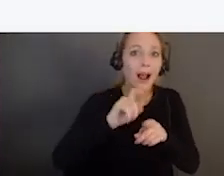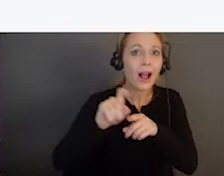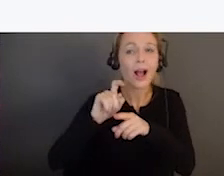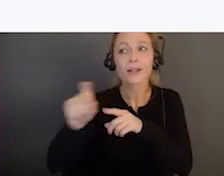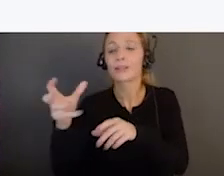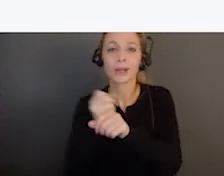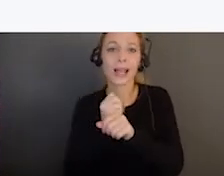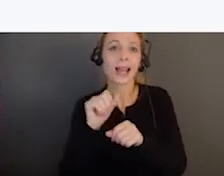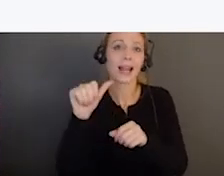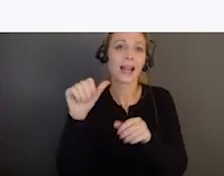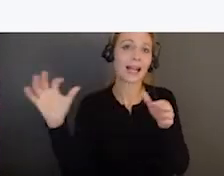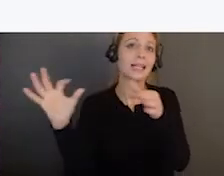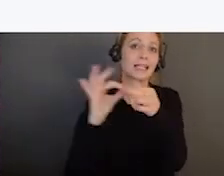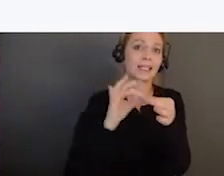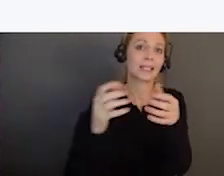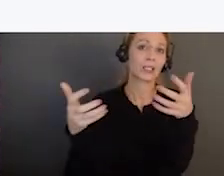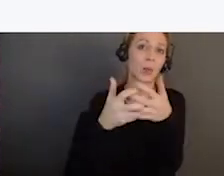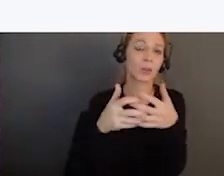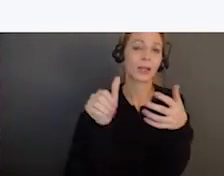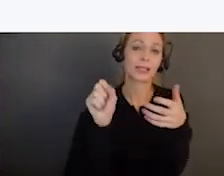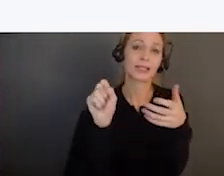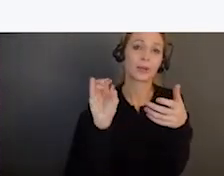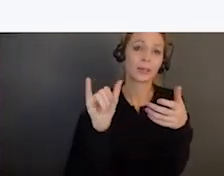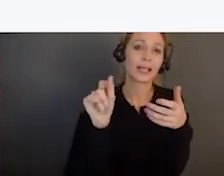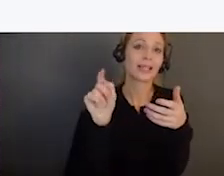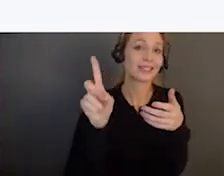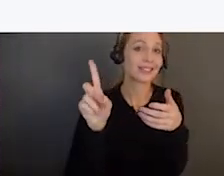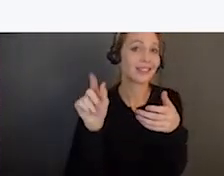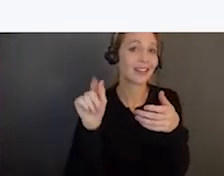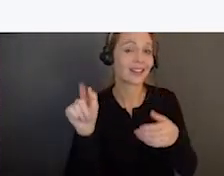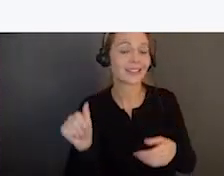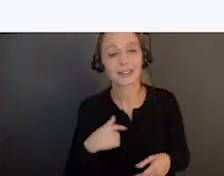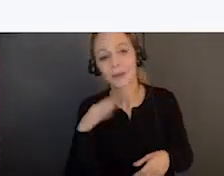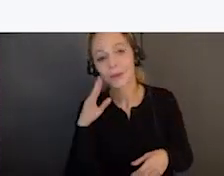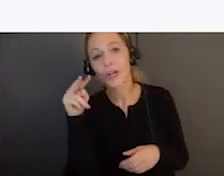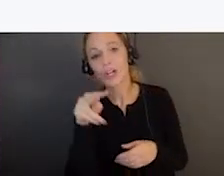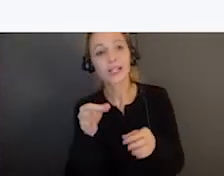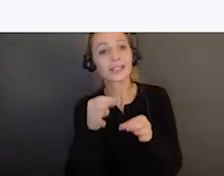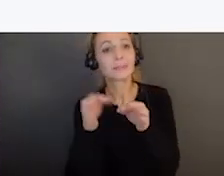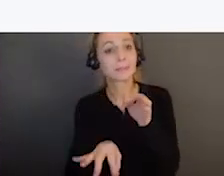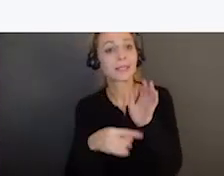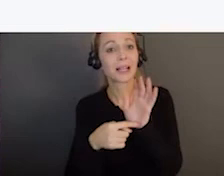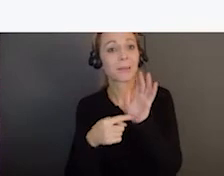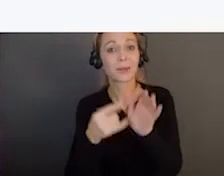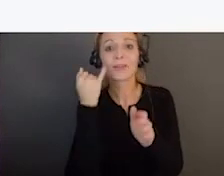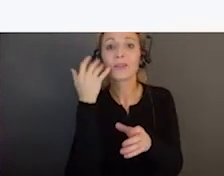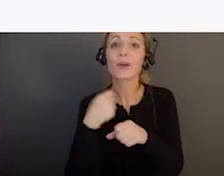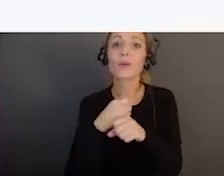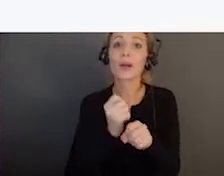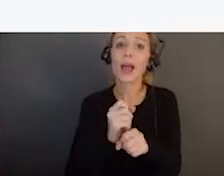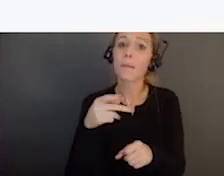SO LET'S TAKE A LOOK AT A SIMPLE EXAMPLE. IF YOU WANTED TO CREATE A PORTAL STYLE PAGE THAT SHOWS